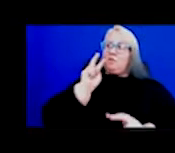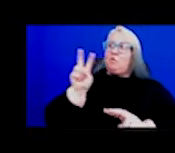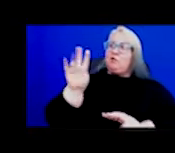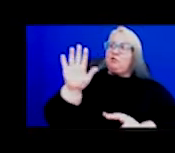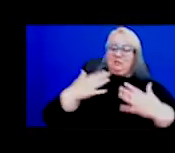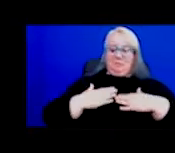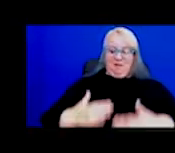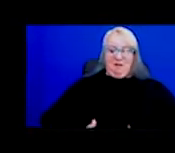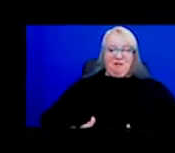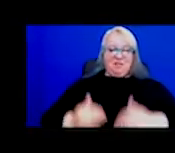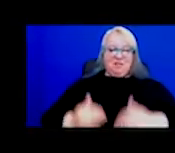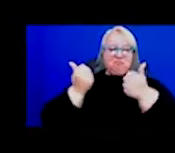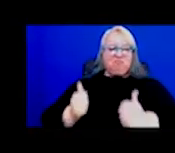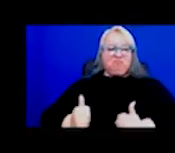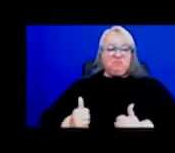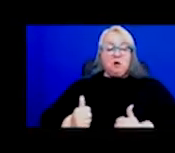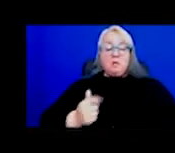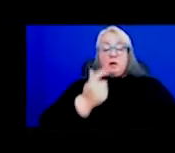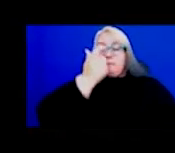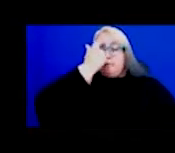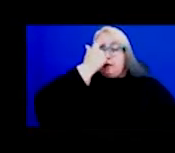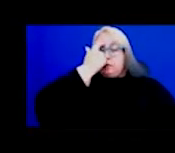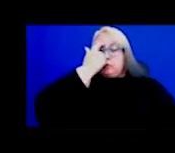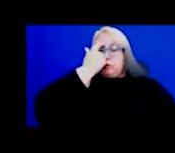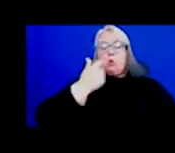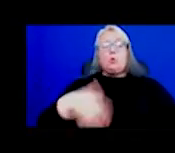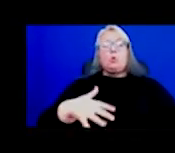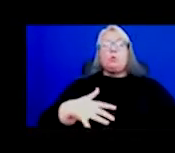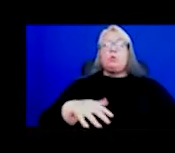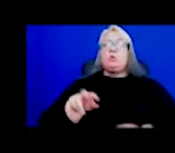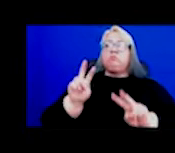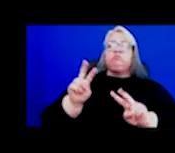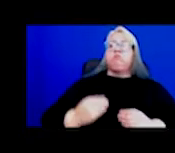capacity and his strength of spirit were just truly inspiring and I was able to see the role